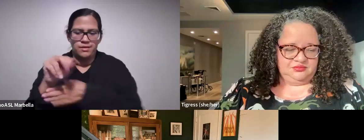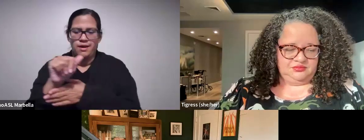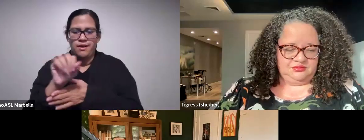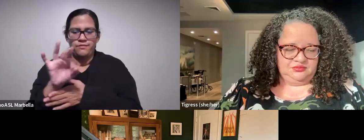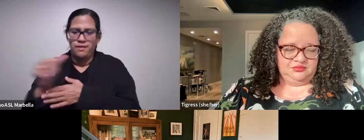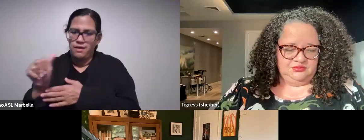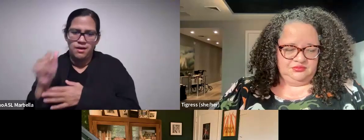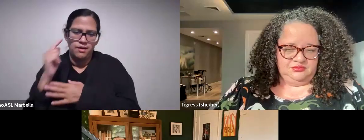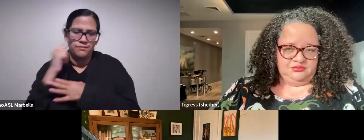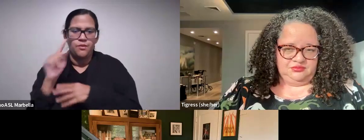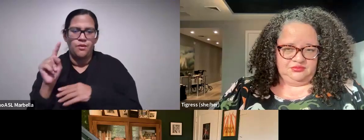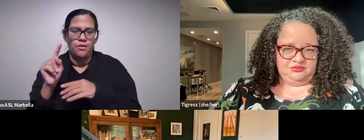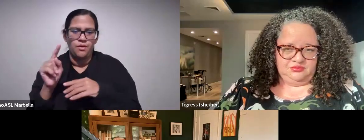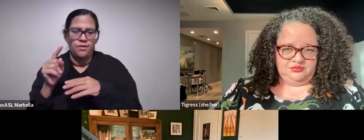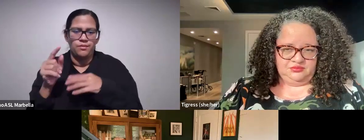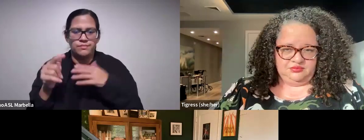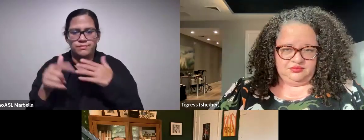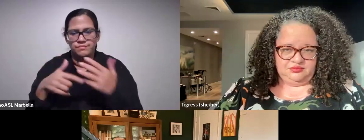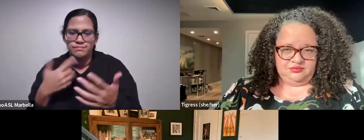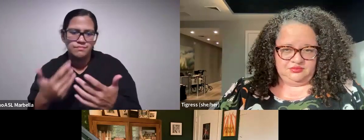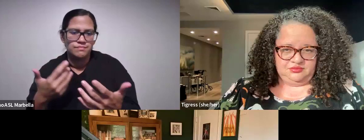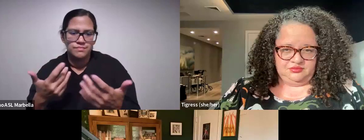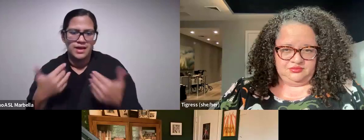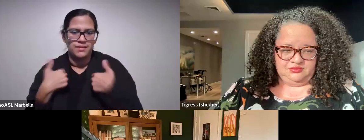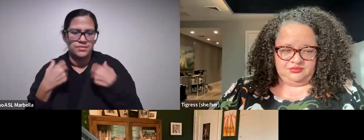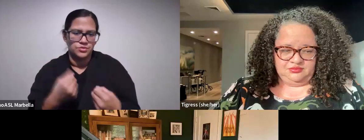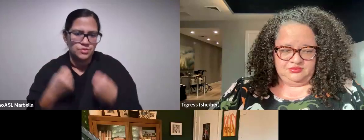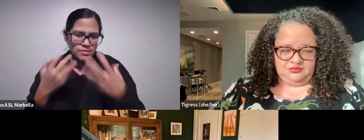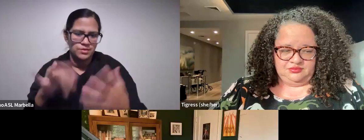spearheading so much of that work to make fat folks an enumerated